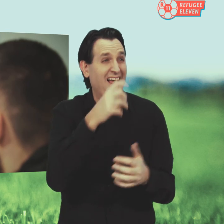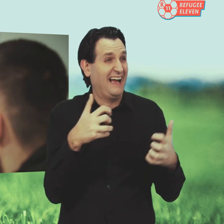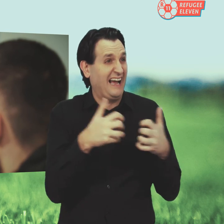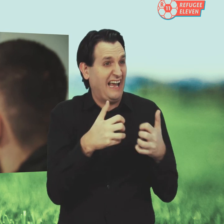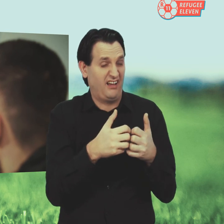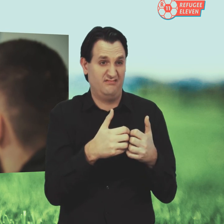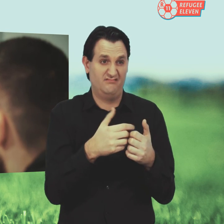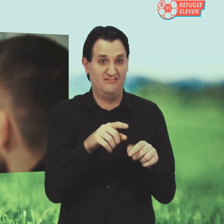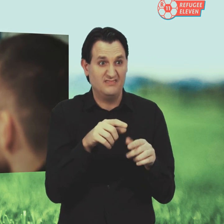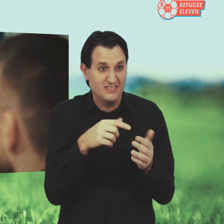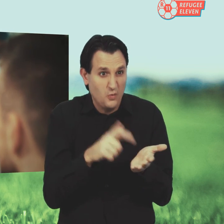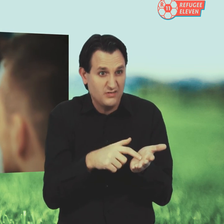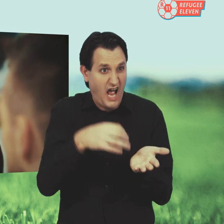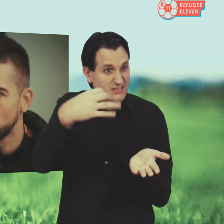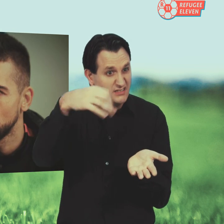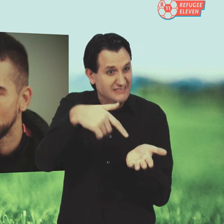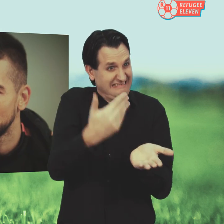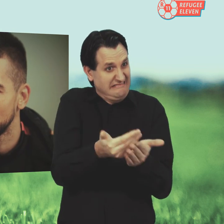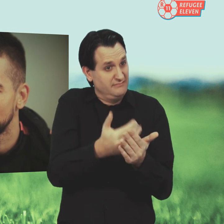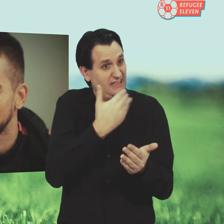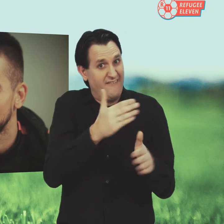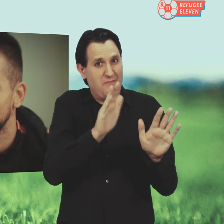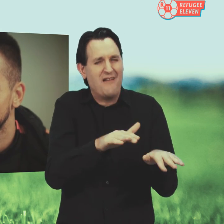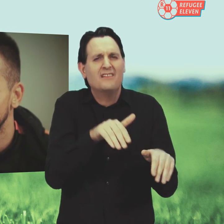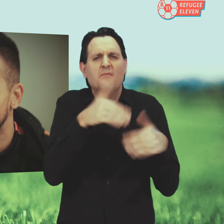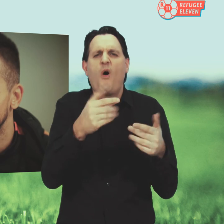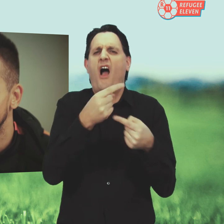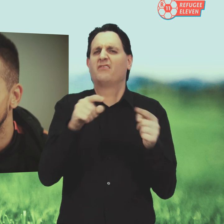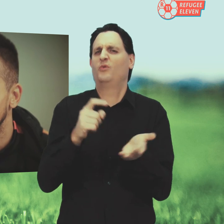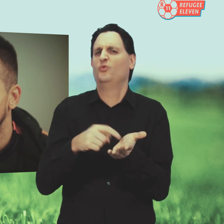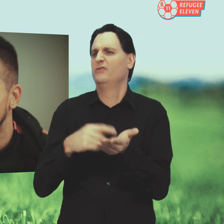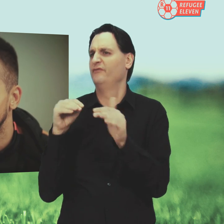But it's not always war that gives people a reason to flee.